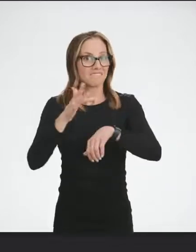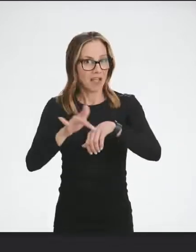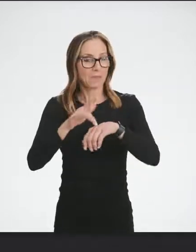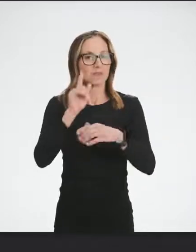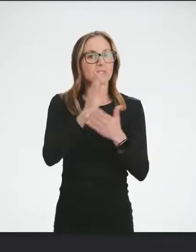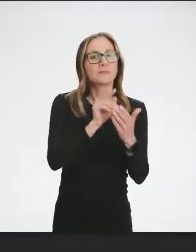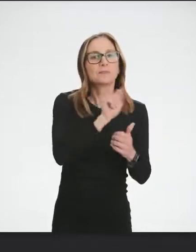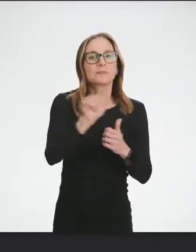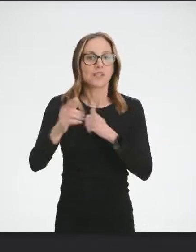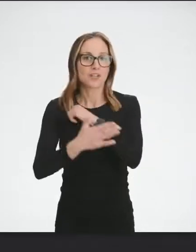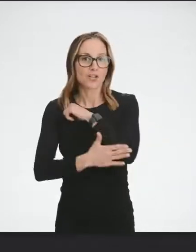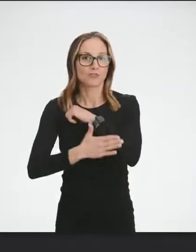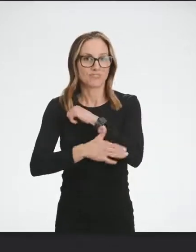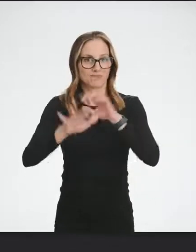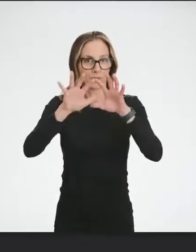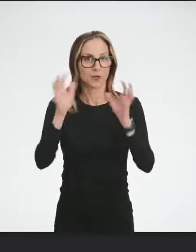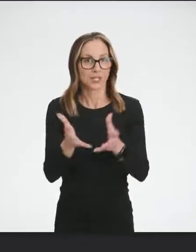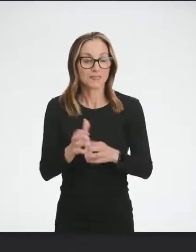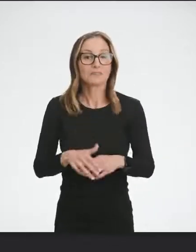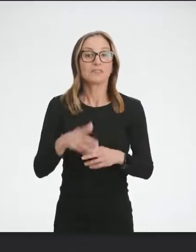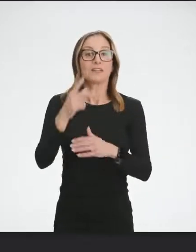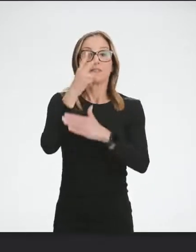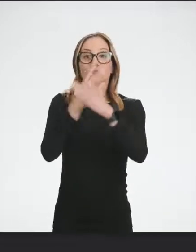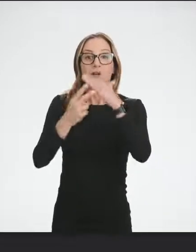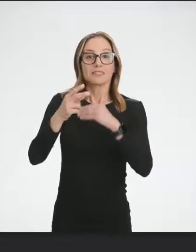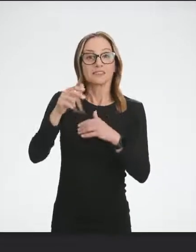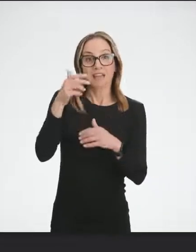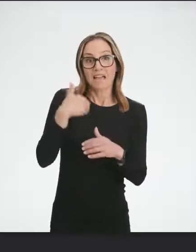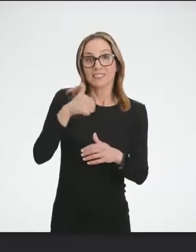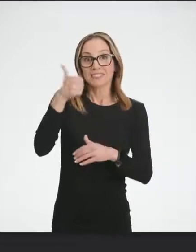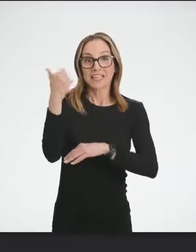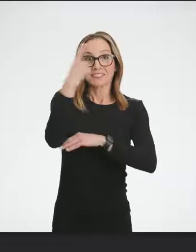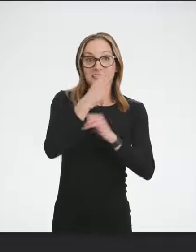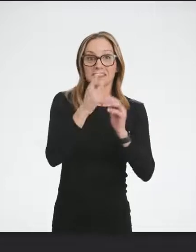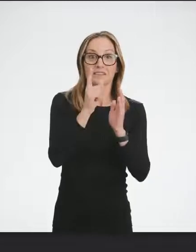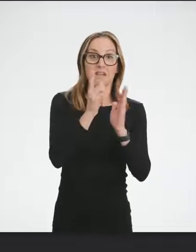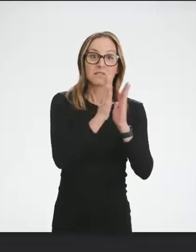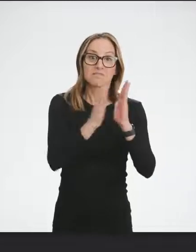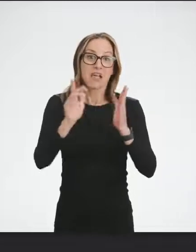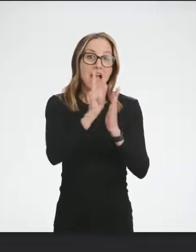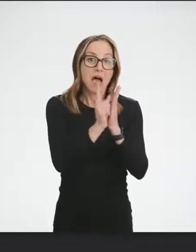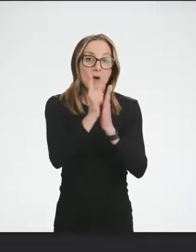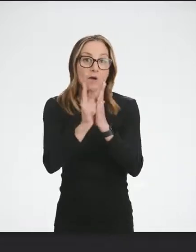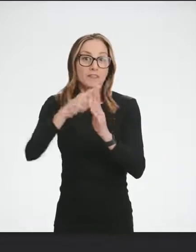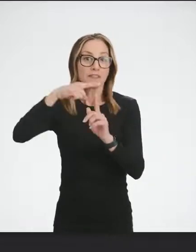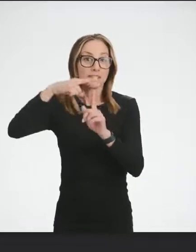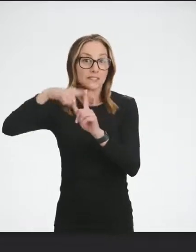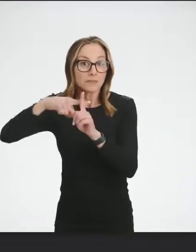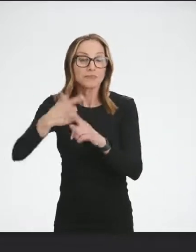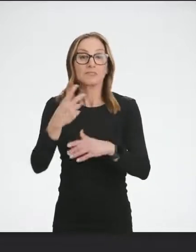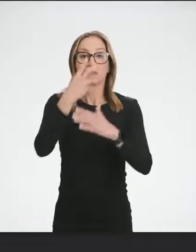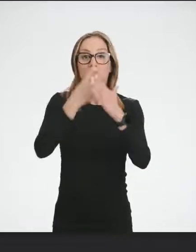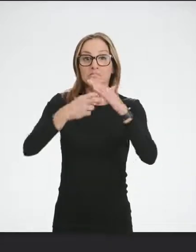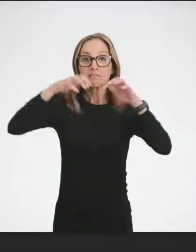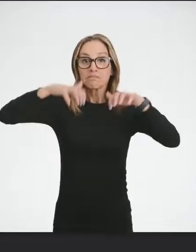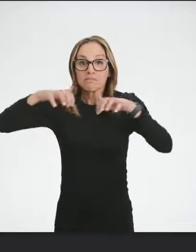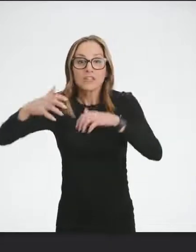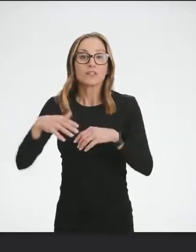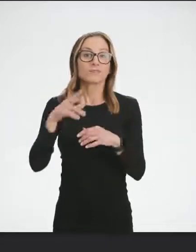Forecasts feature 10 days of hour-by-hour temperature, precipitation, UV index forecasts, and much more.